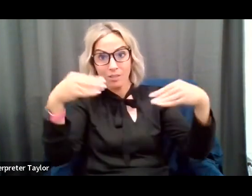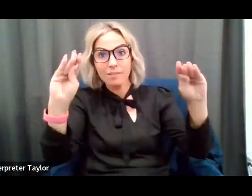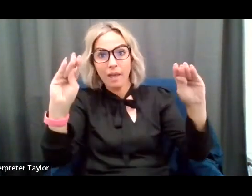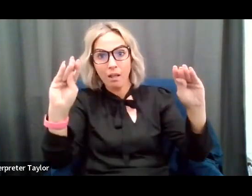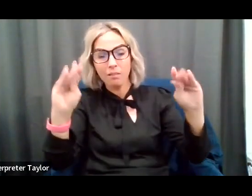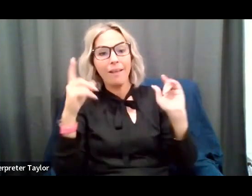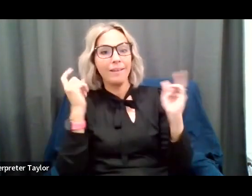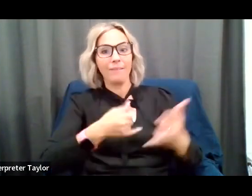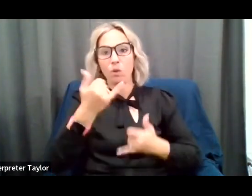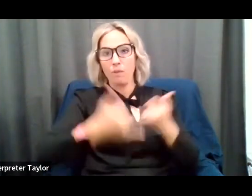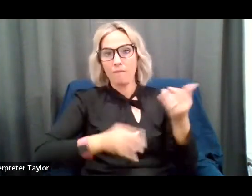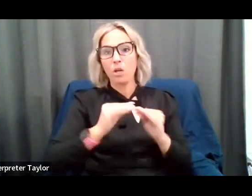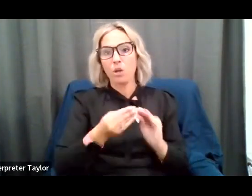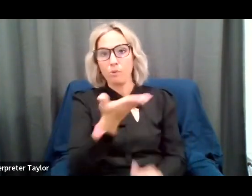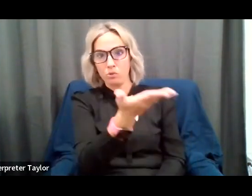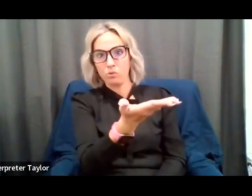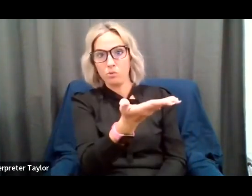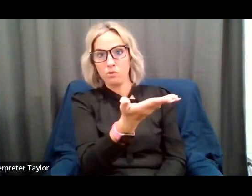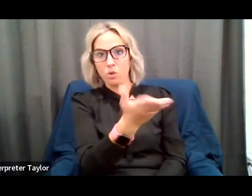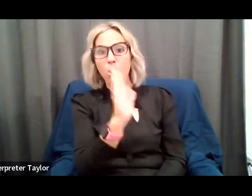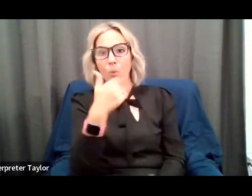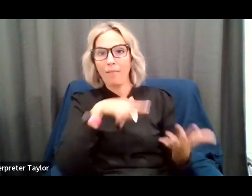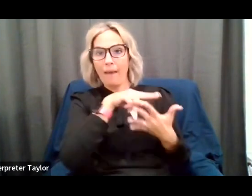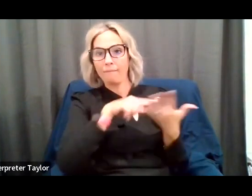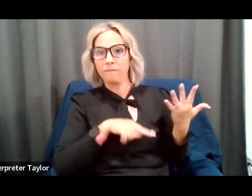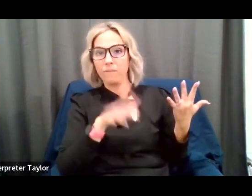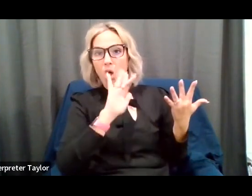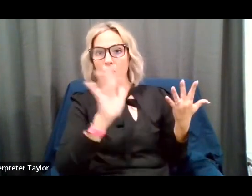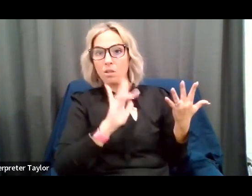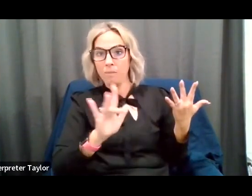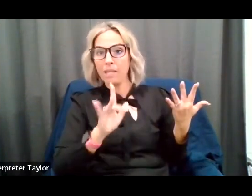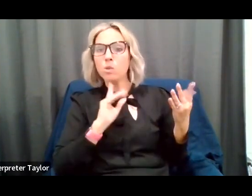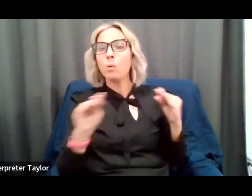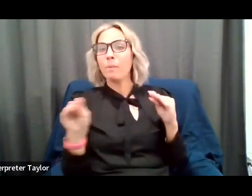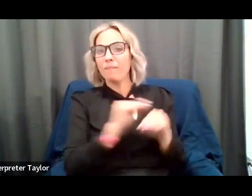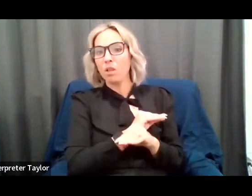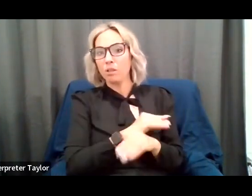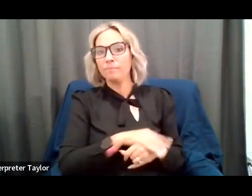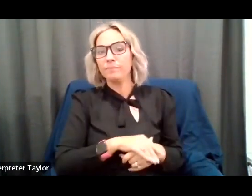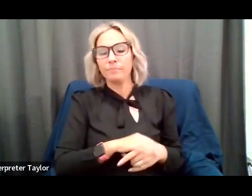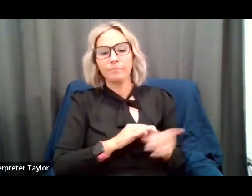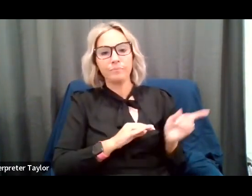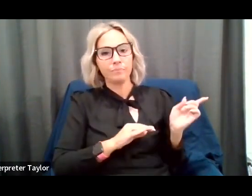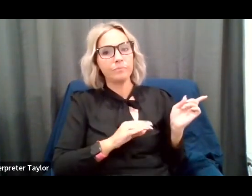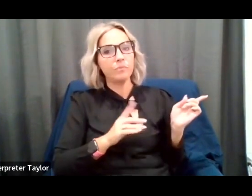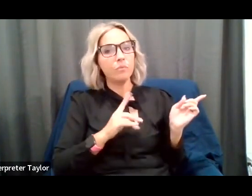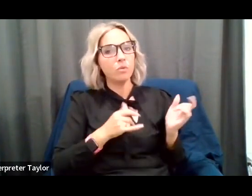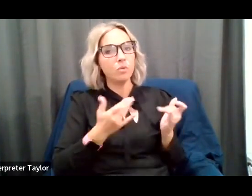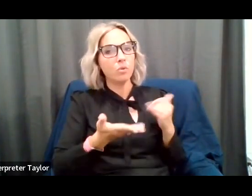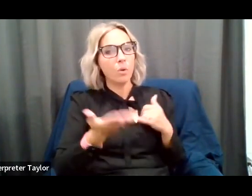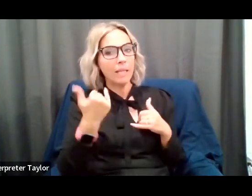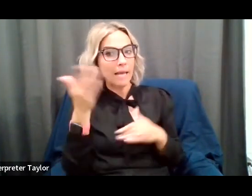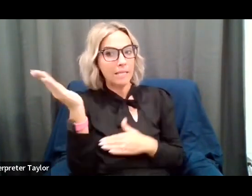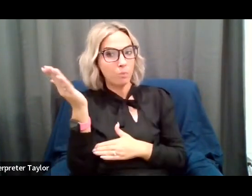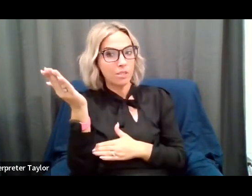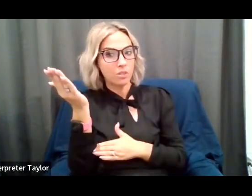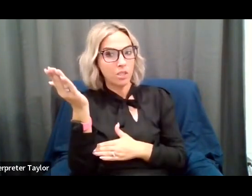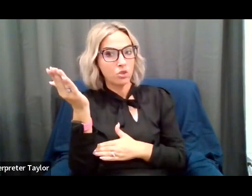the final numbers and you'll have all those- all those blanks filled. Okay, Now, the last presentation speaker said that